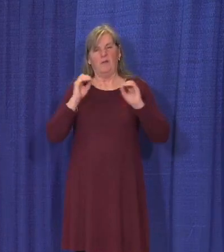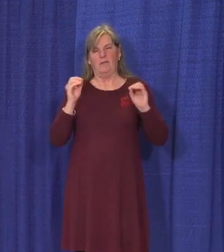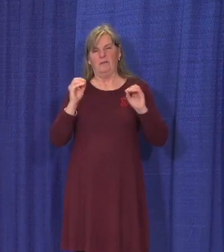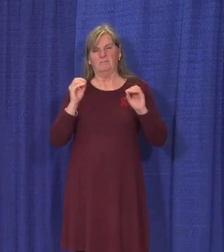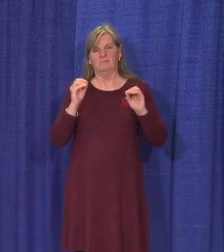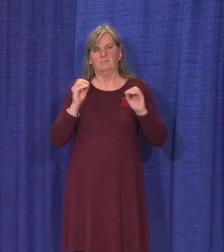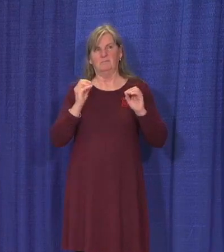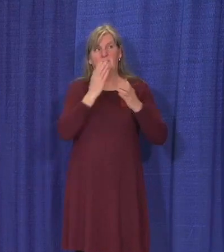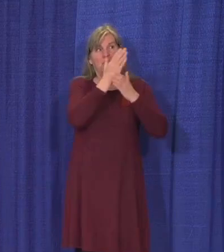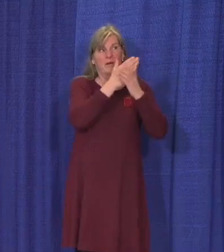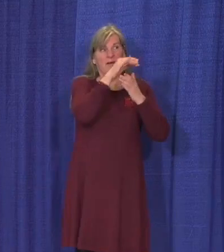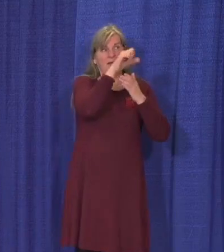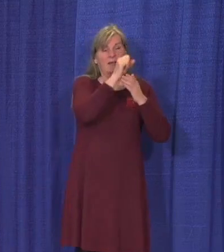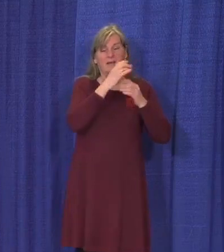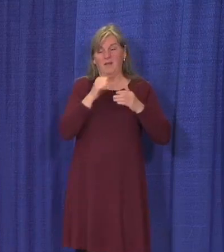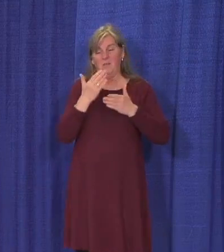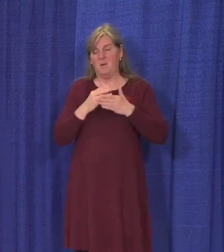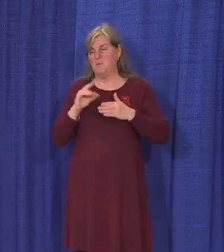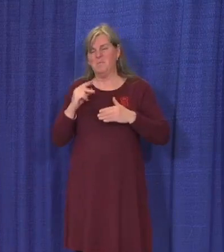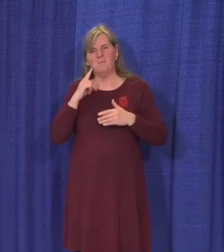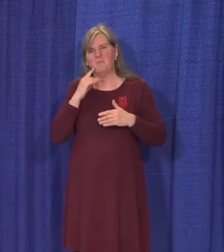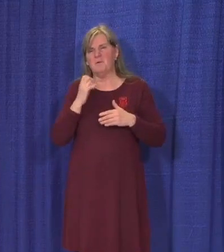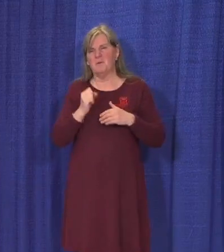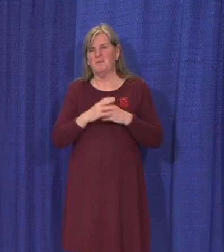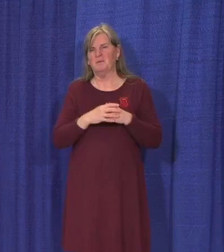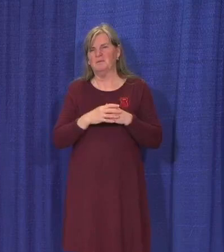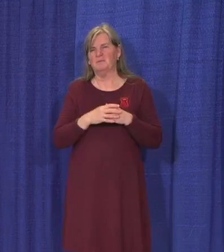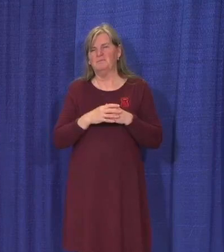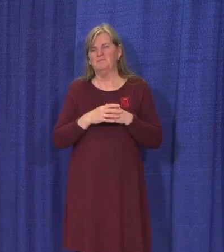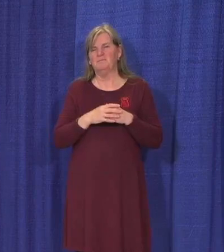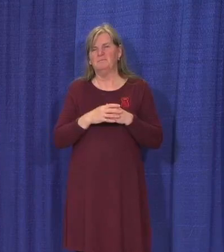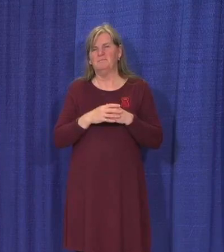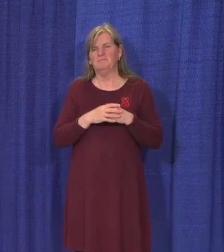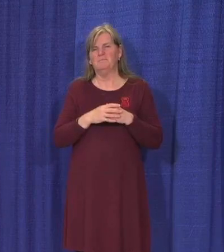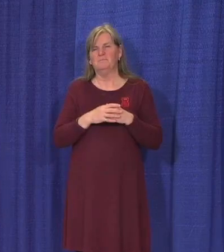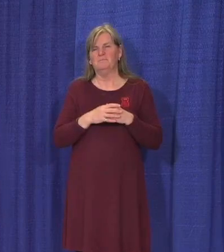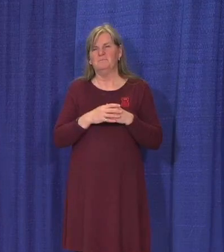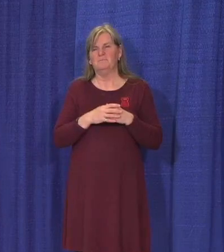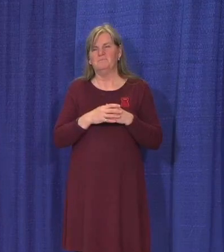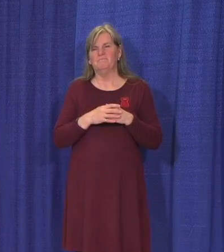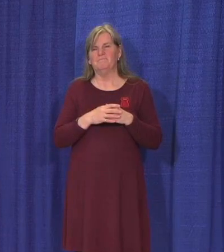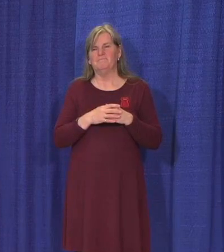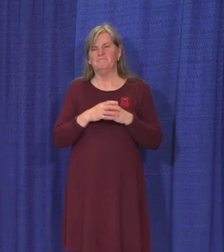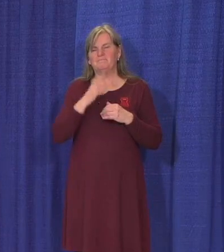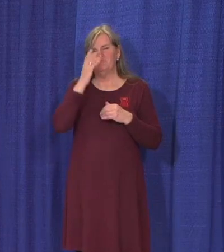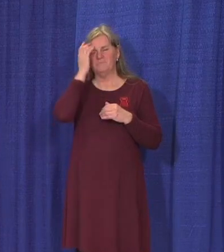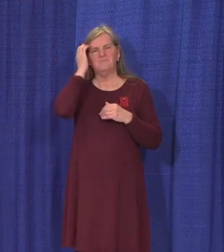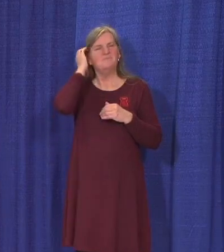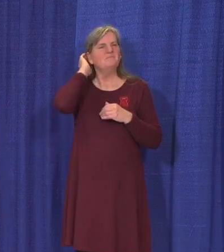to how they will apply that. I don't see a lot of forward